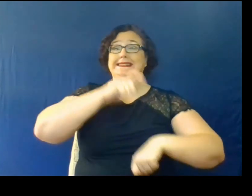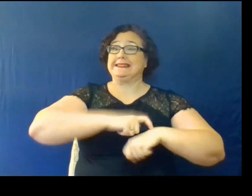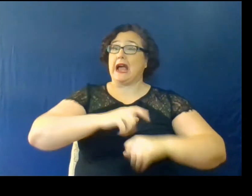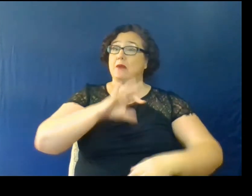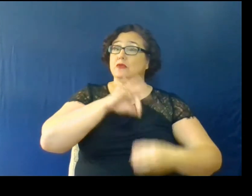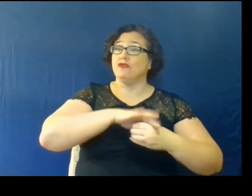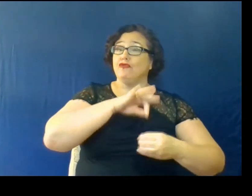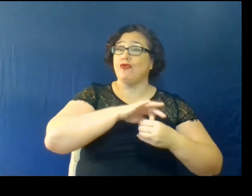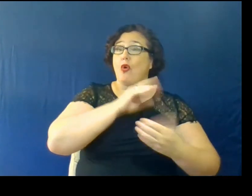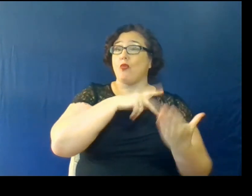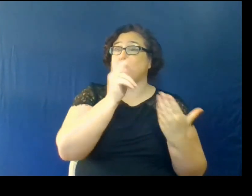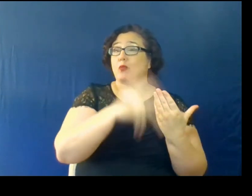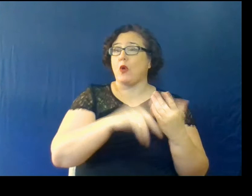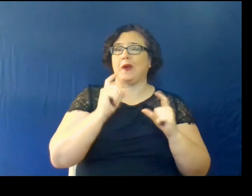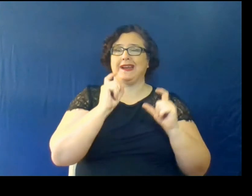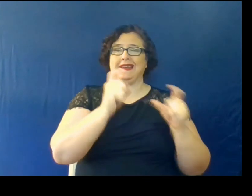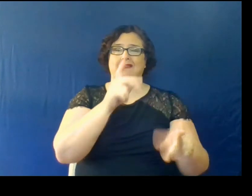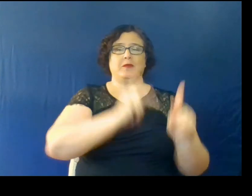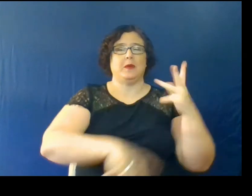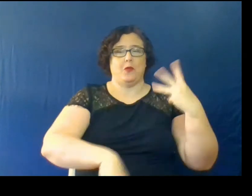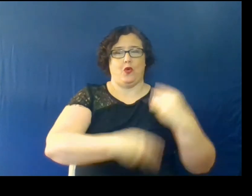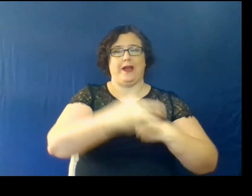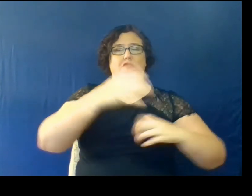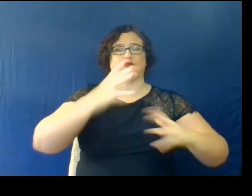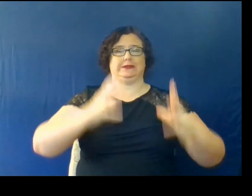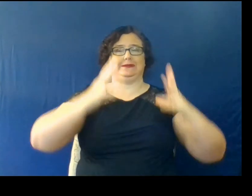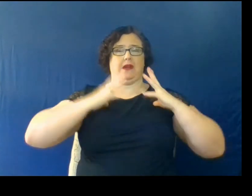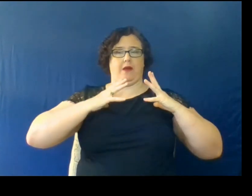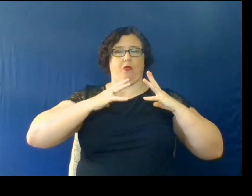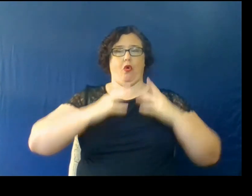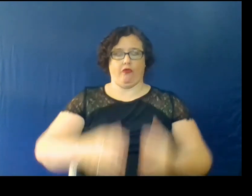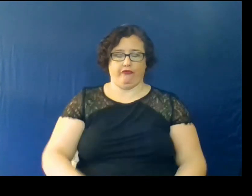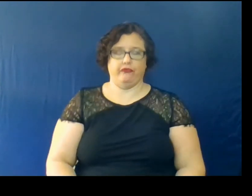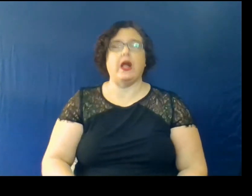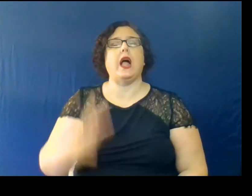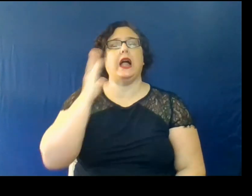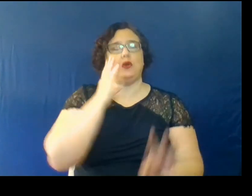they're giving people extra time off. We know the lines are going to be a little bit long this year.